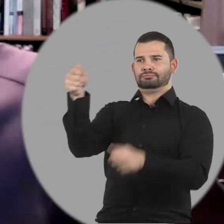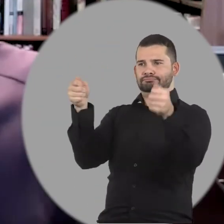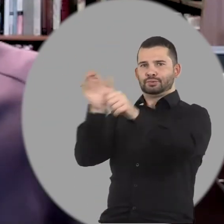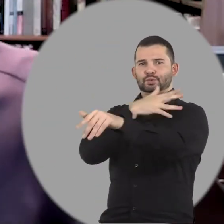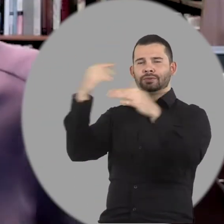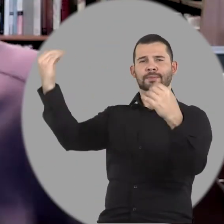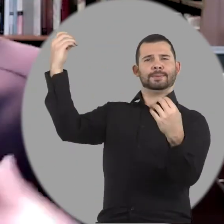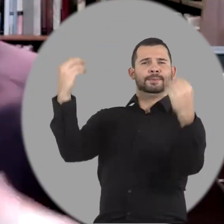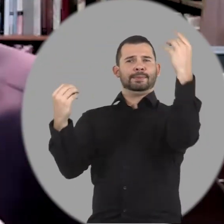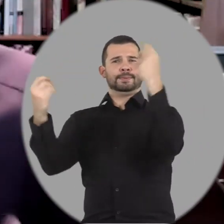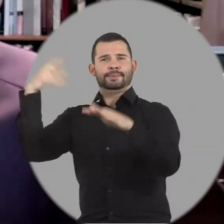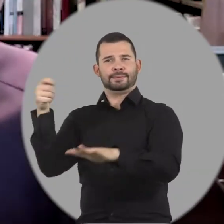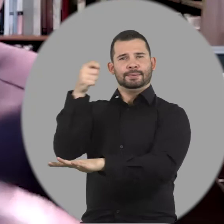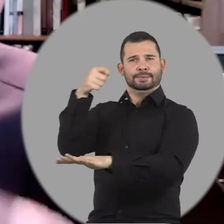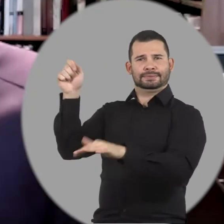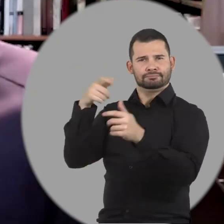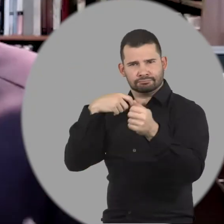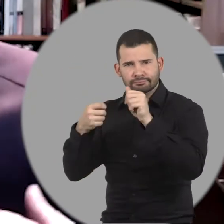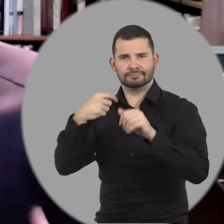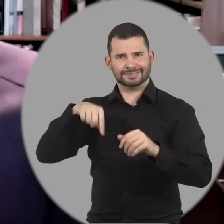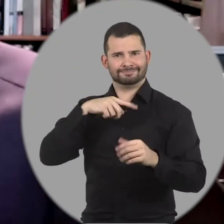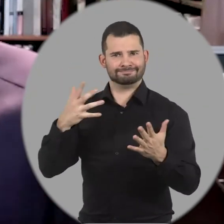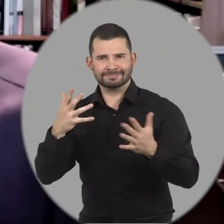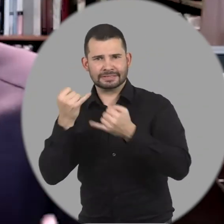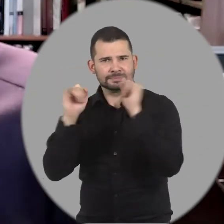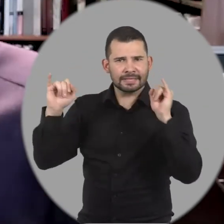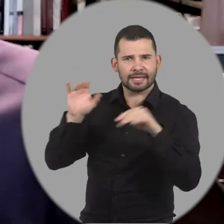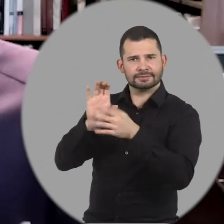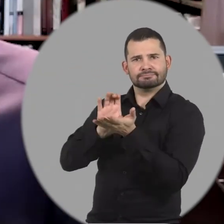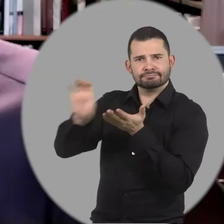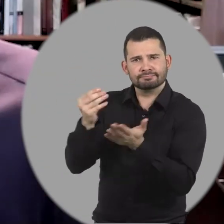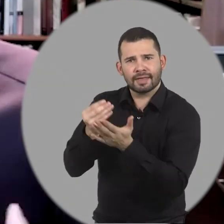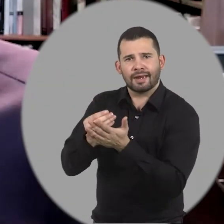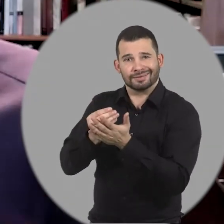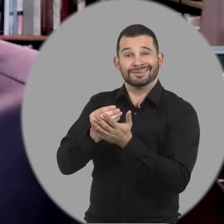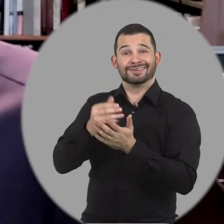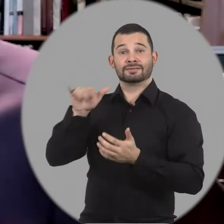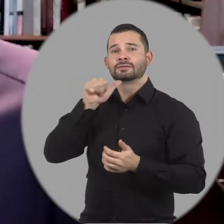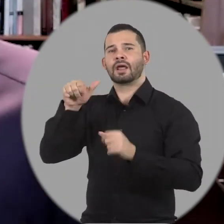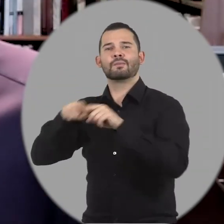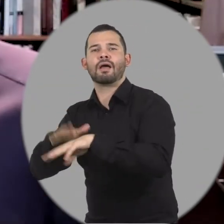mindset, that we secure independent financing funding that's not relied on government grants,